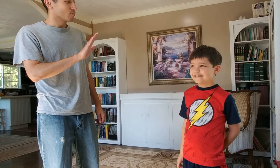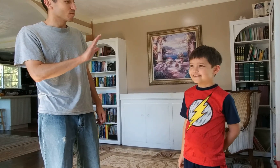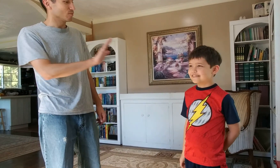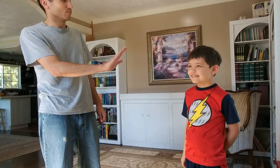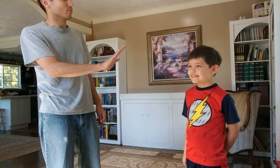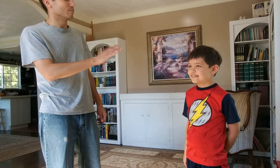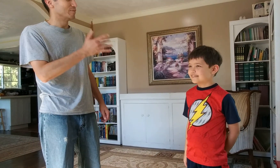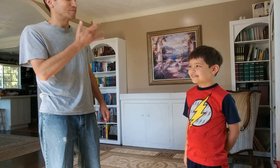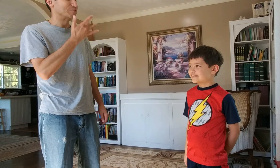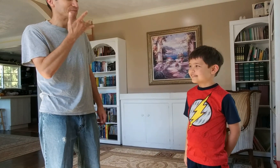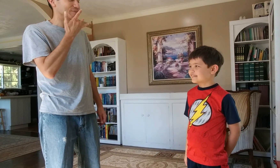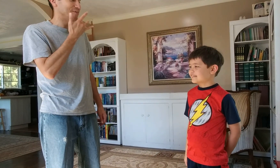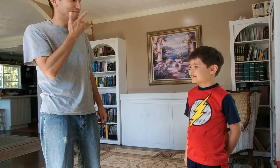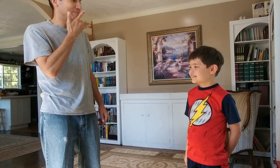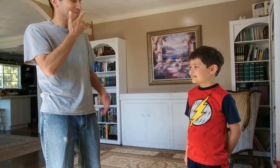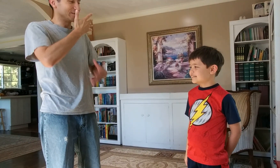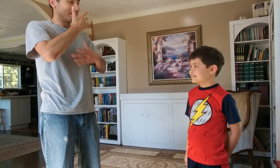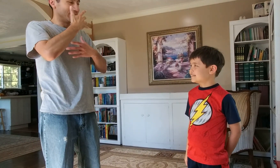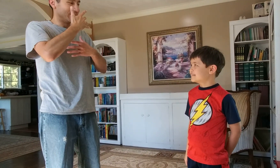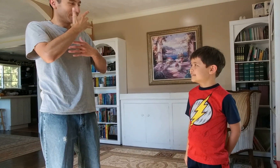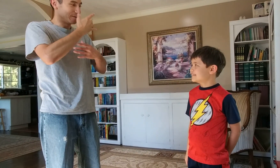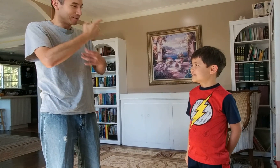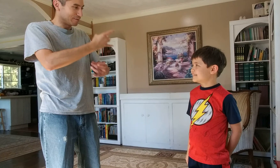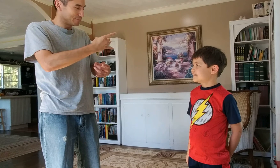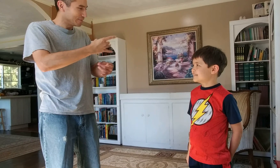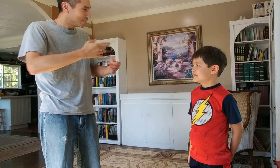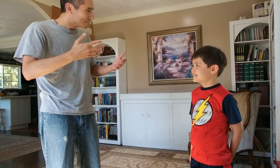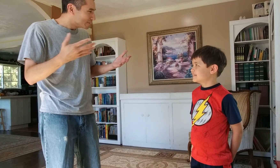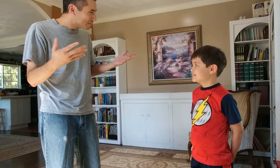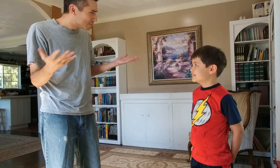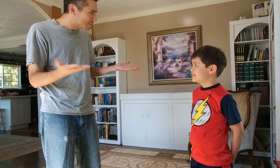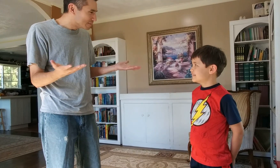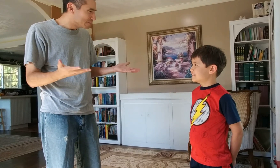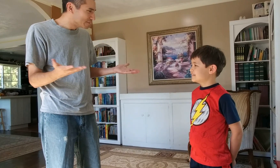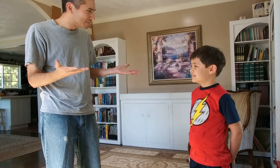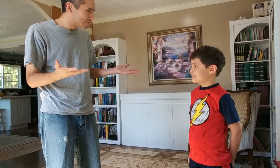YOUR FAVORITE HOBBY, WHAT?